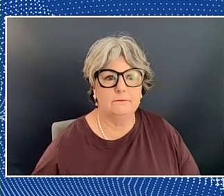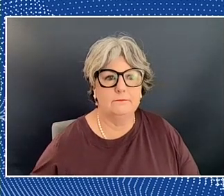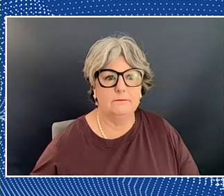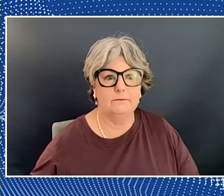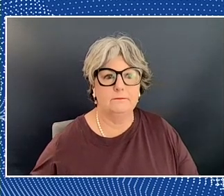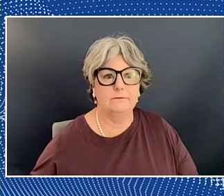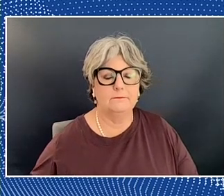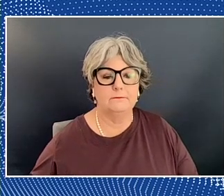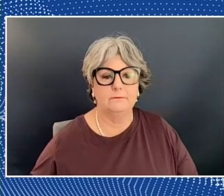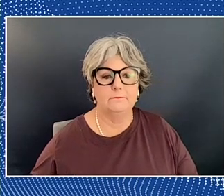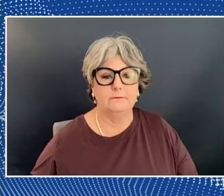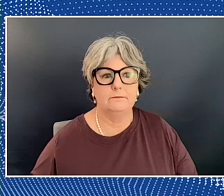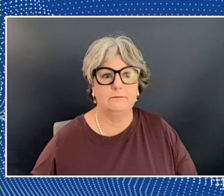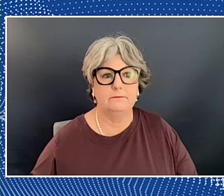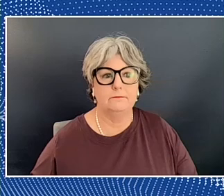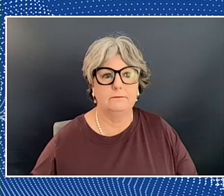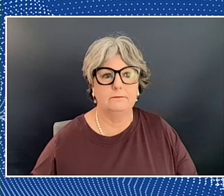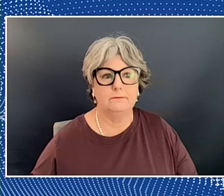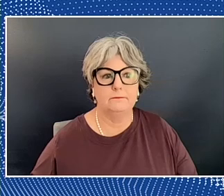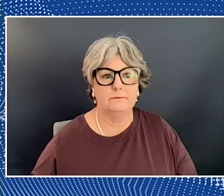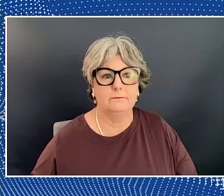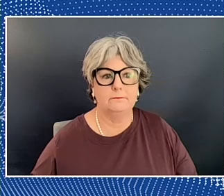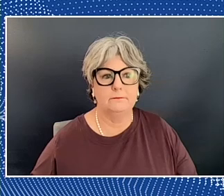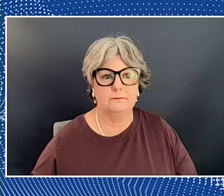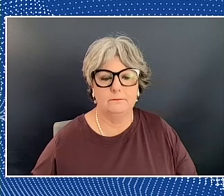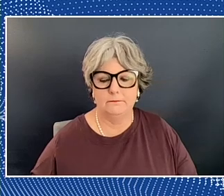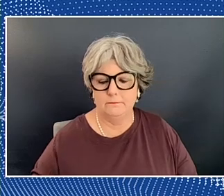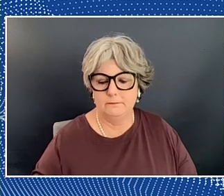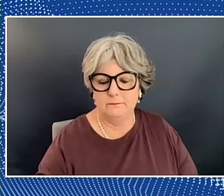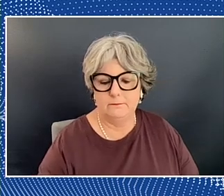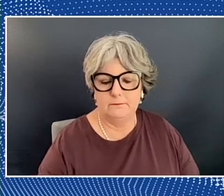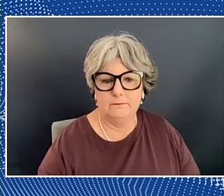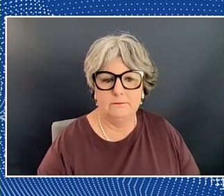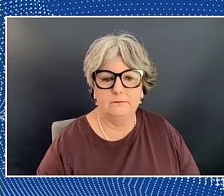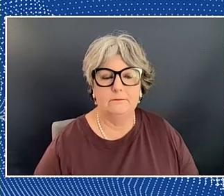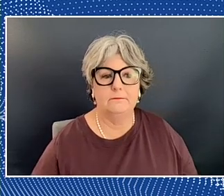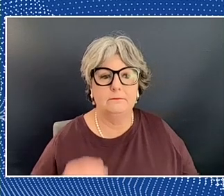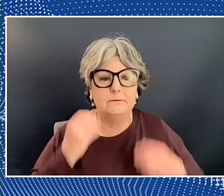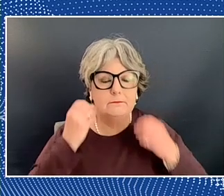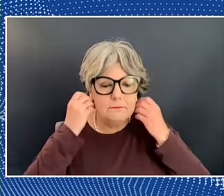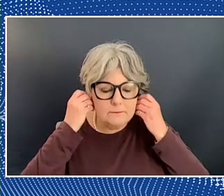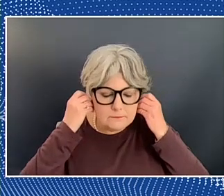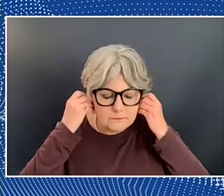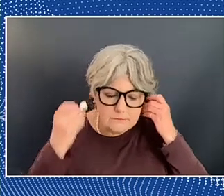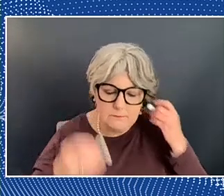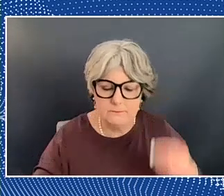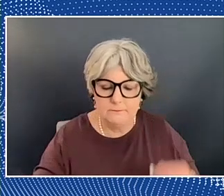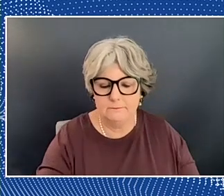Alright then, we'll do one last circle back. If there isn't anything further on